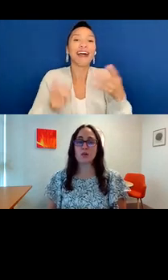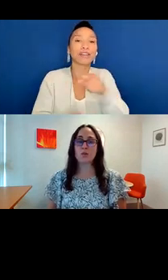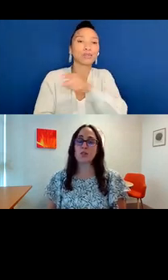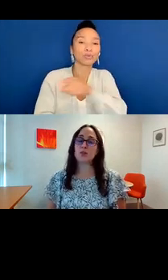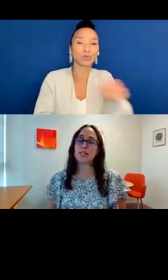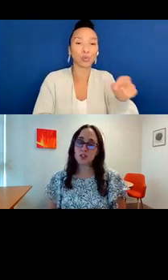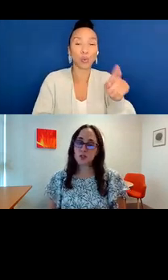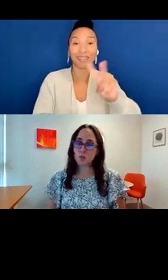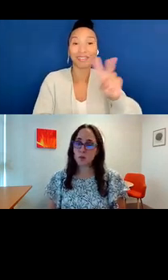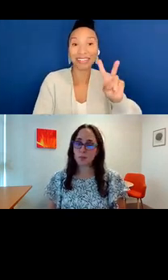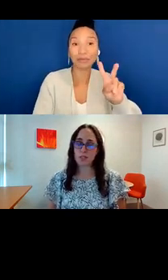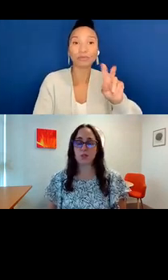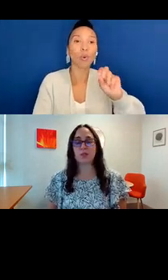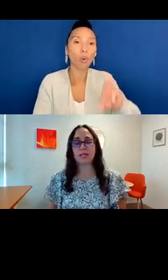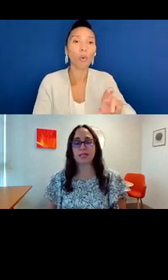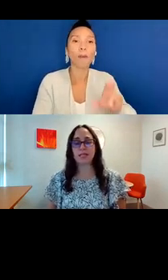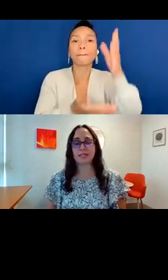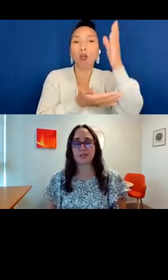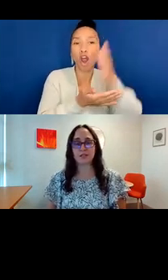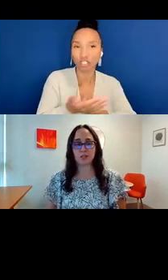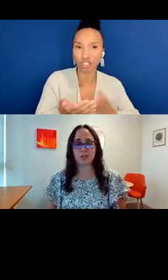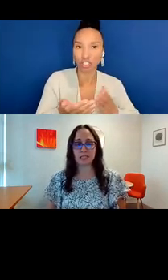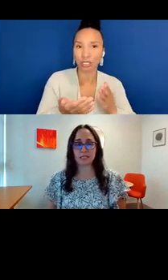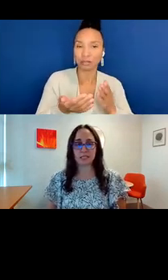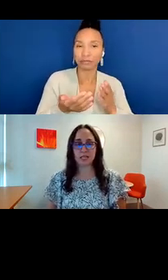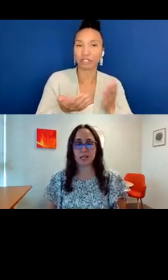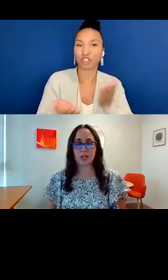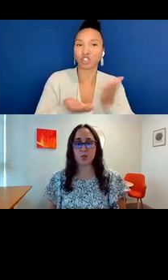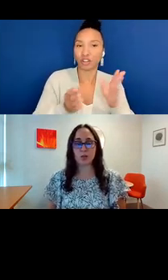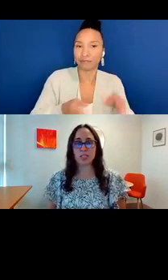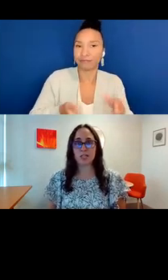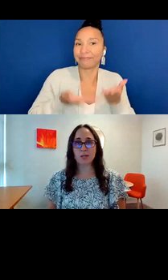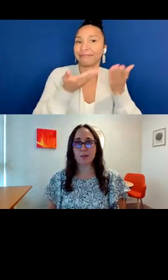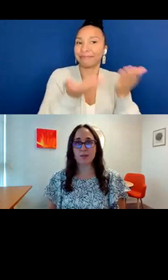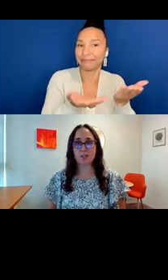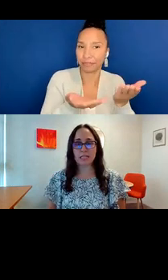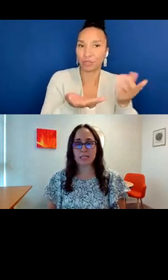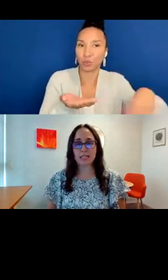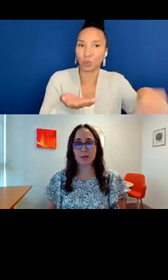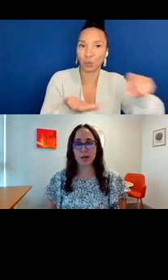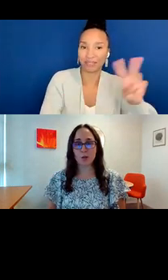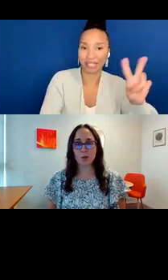And so when you look at your form and you look at that list of services, you want to start by first thinking